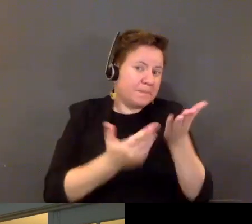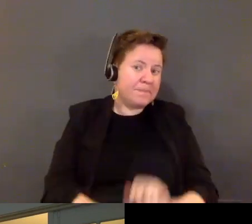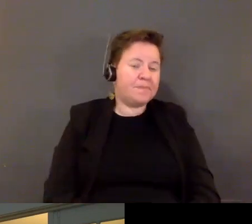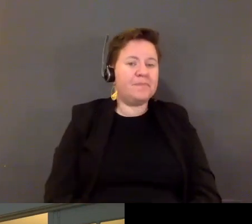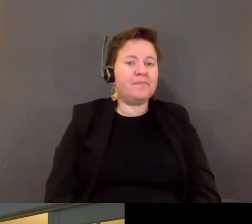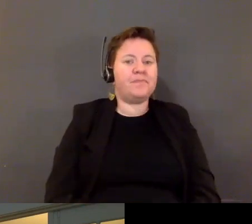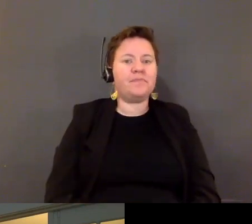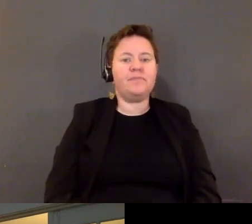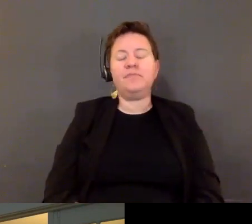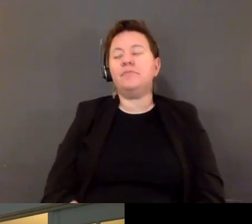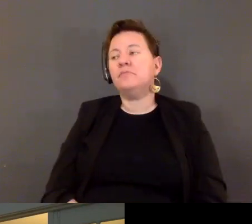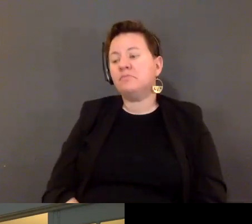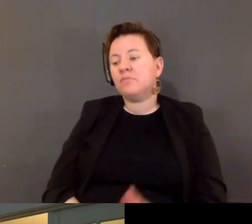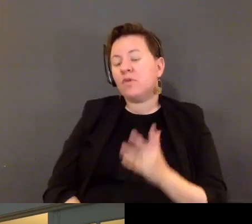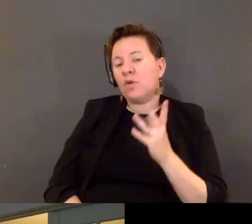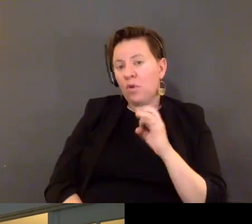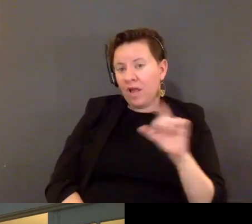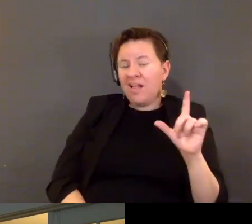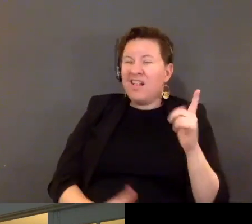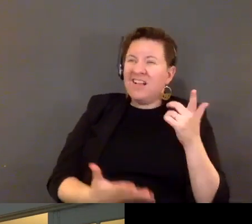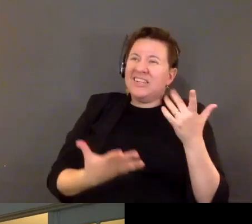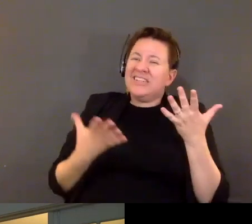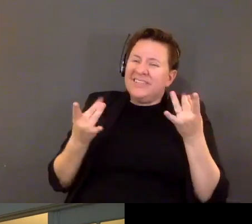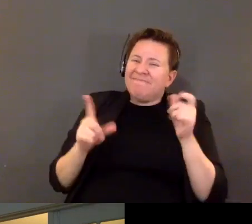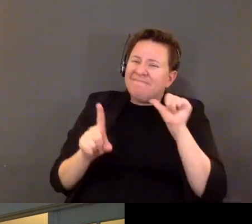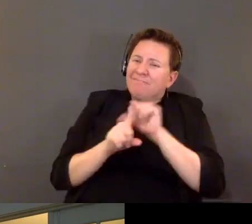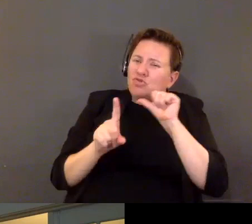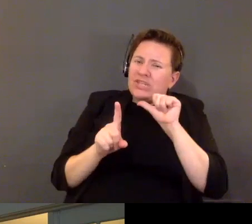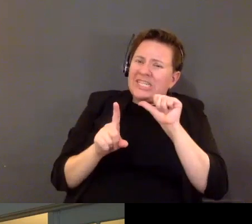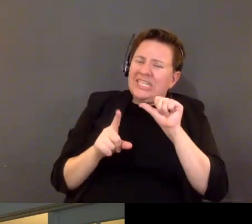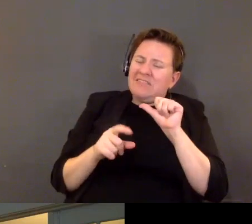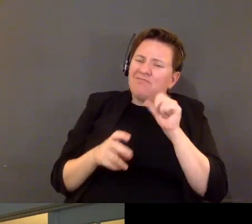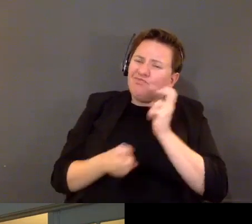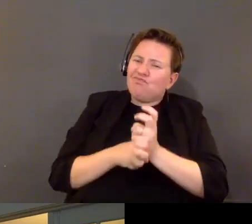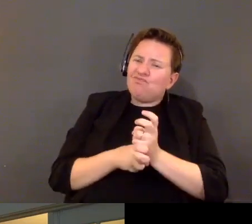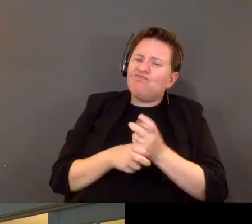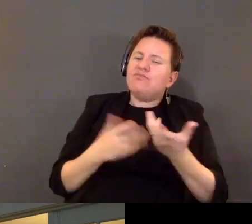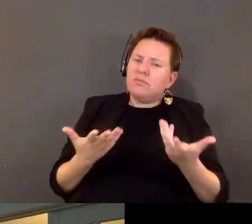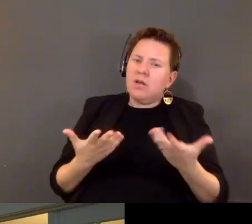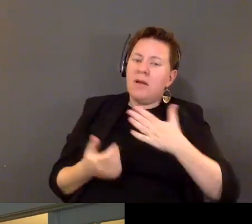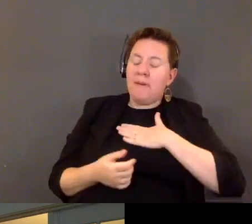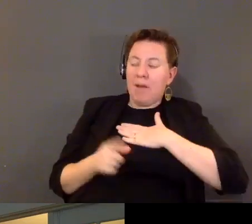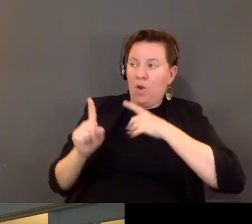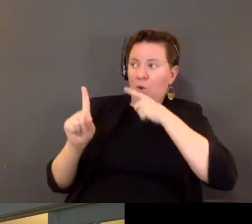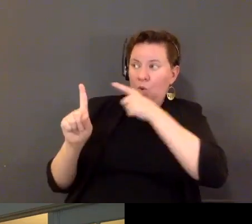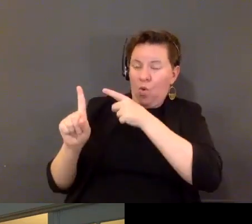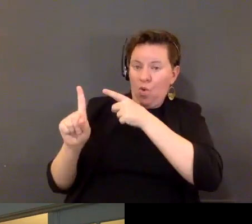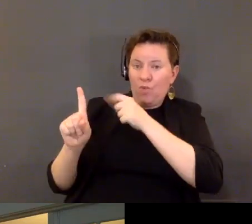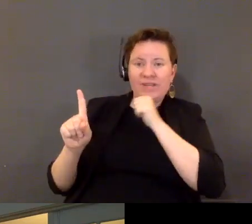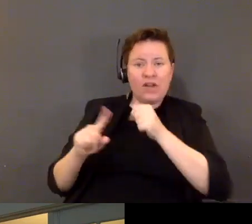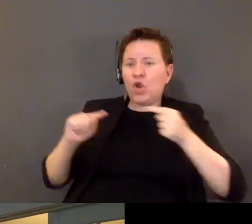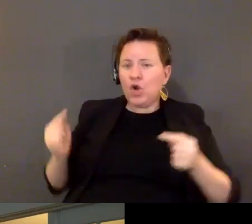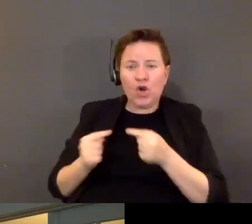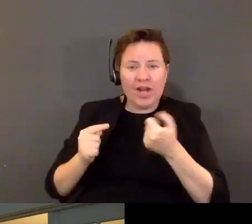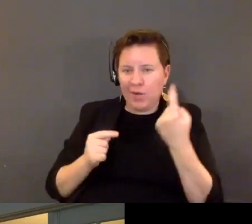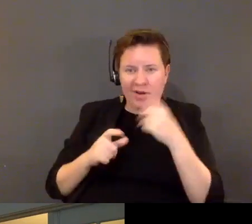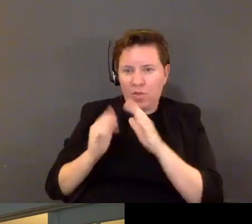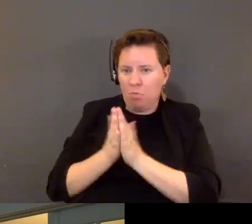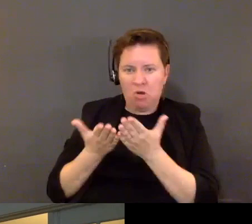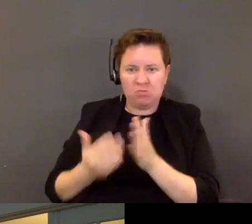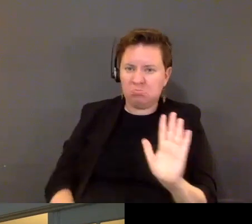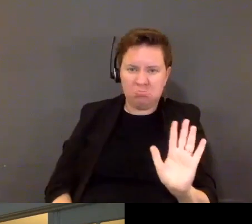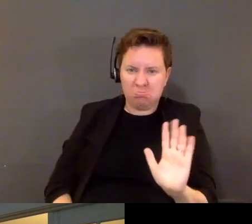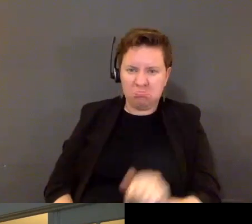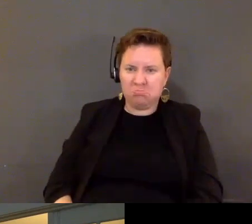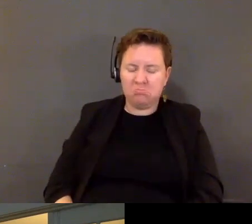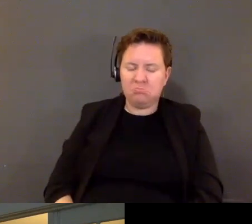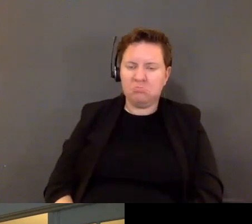well it's tricky because um my aim was not to hurt anyone in the book who didn't deserve it